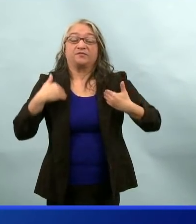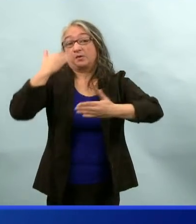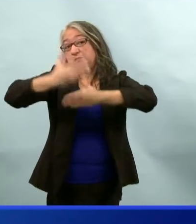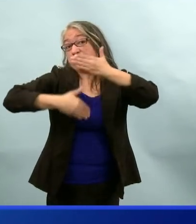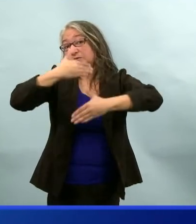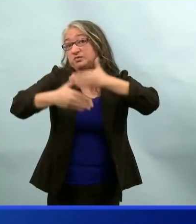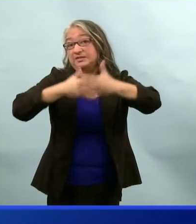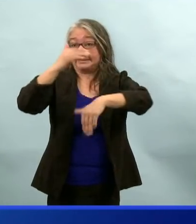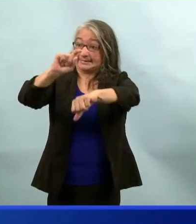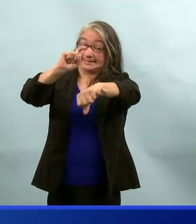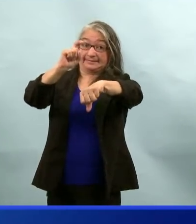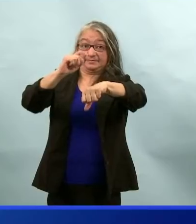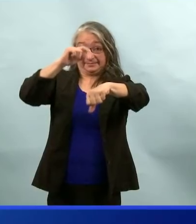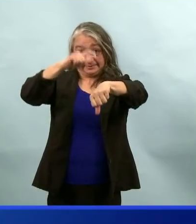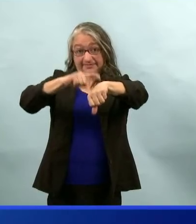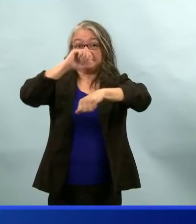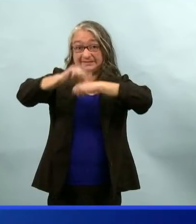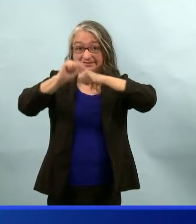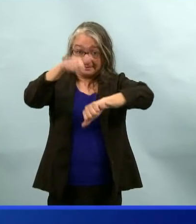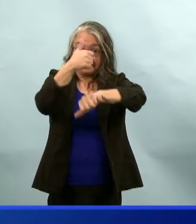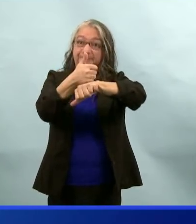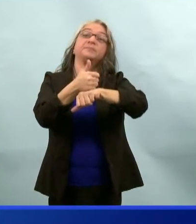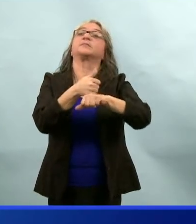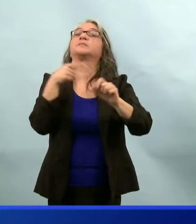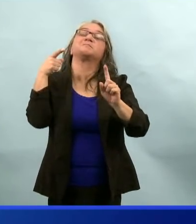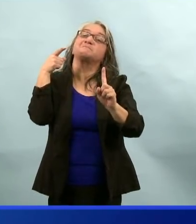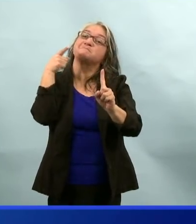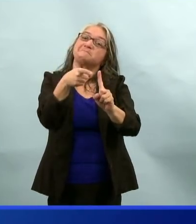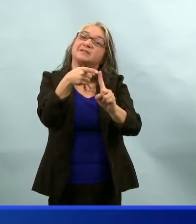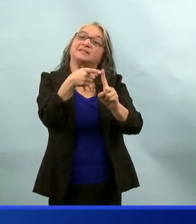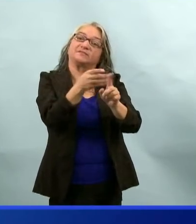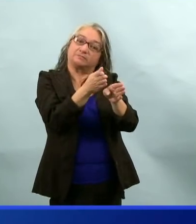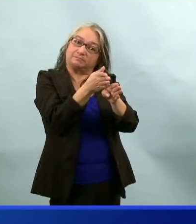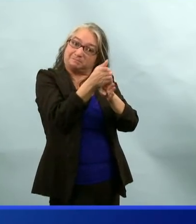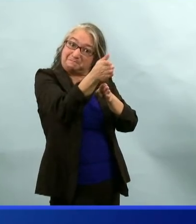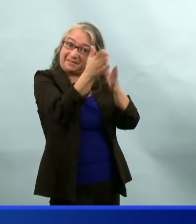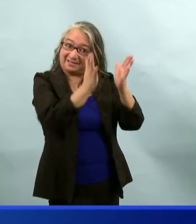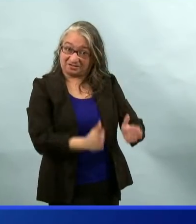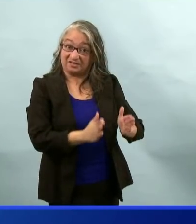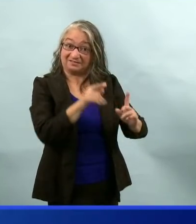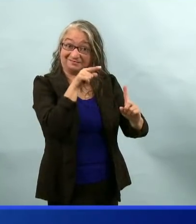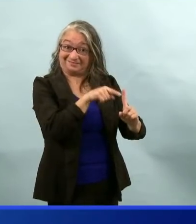specialist types and those individuals can submit exemptions that would allow somebody